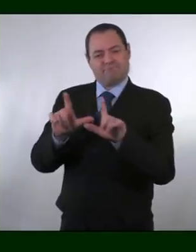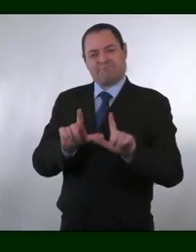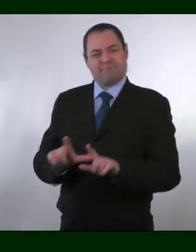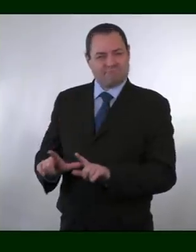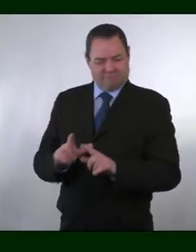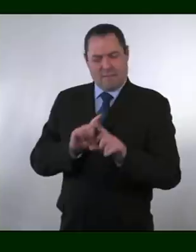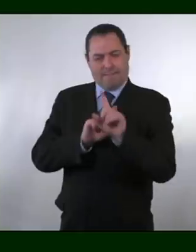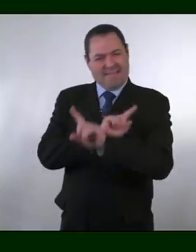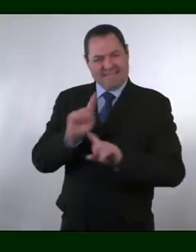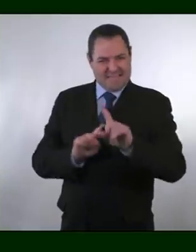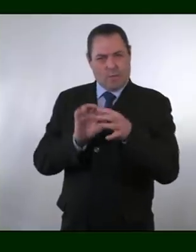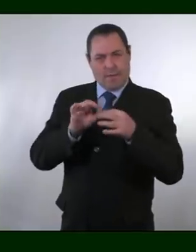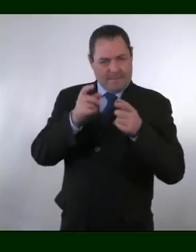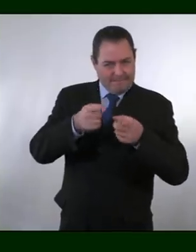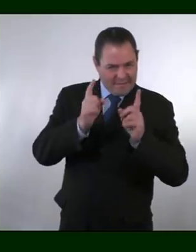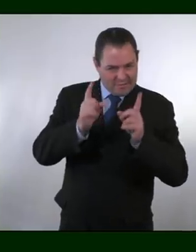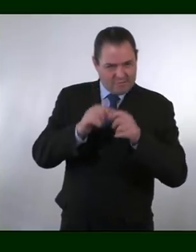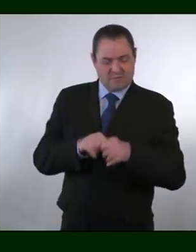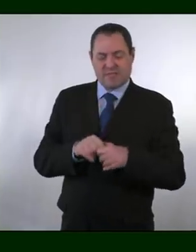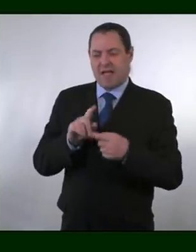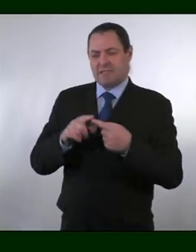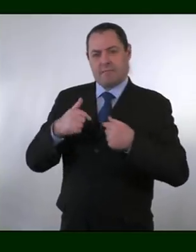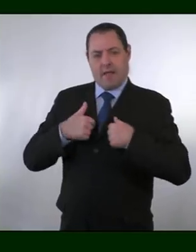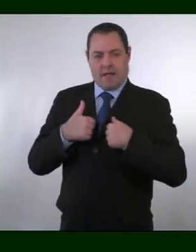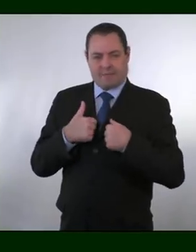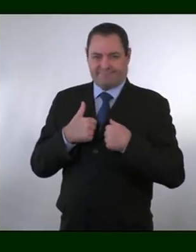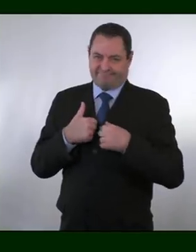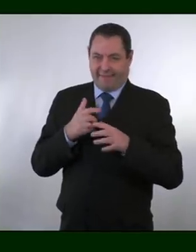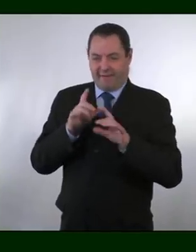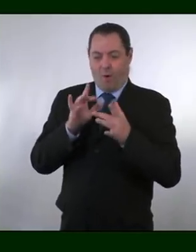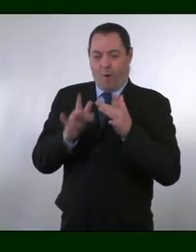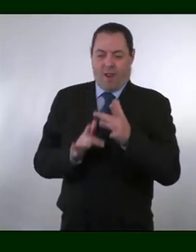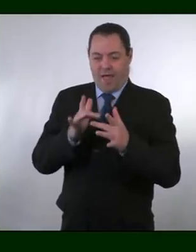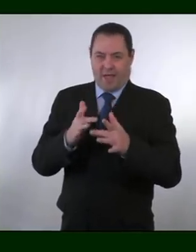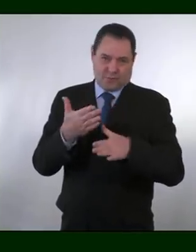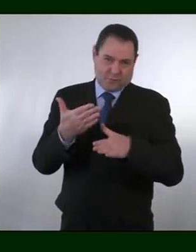In addition to my virtual duties in this House, I shall have further such meetings later today.